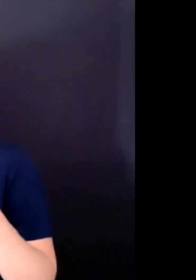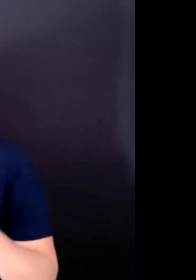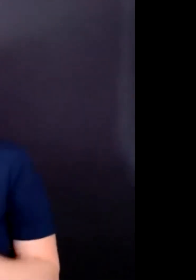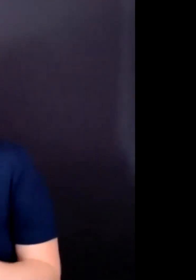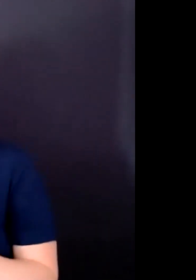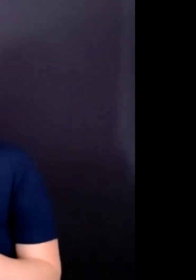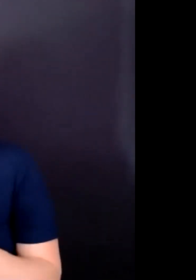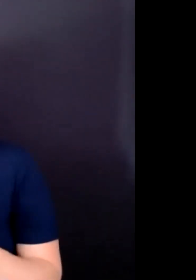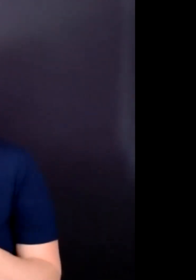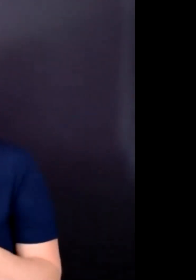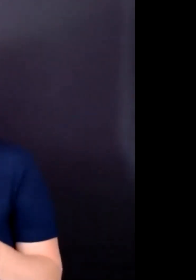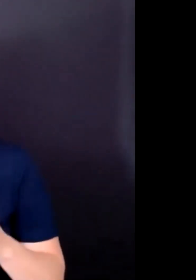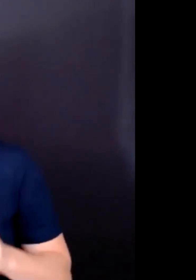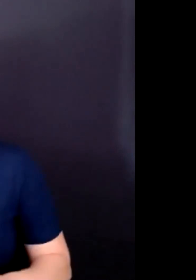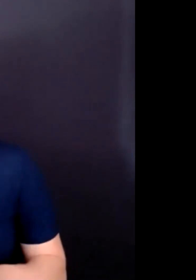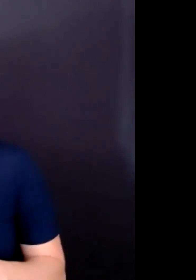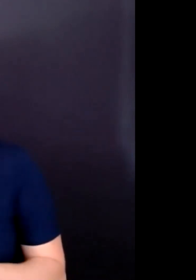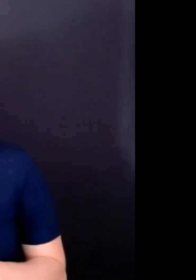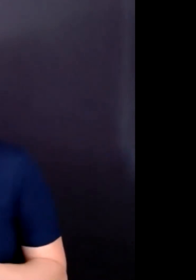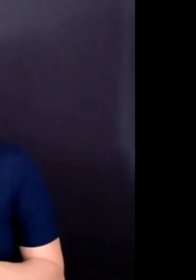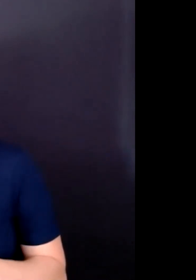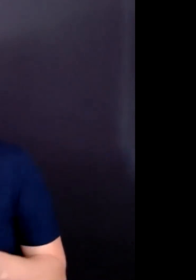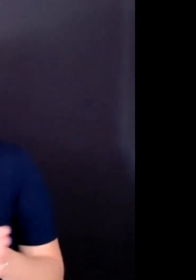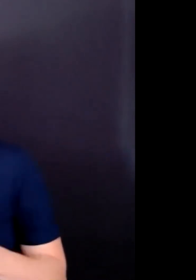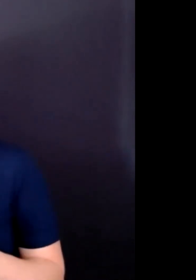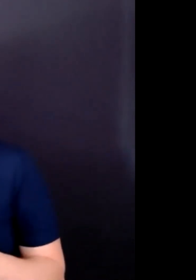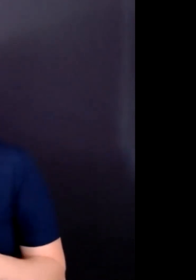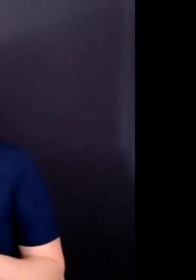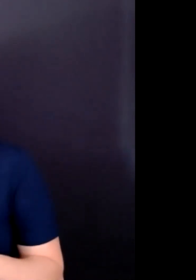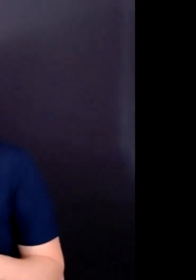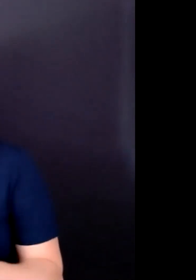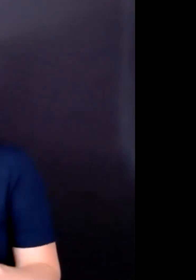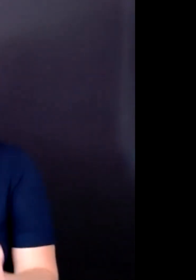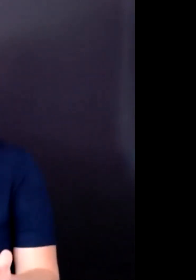transition plan, to work on ADA-specific projects within their cities